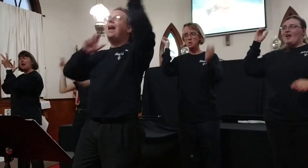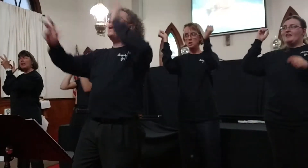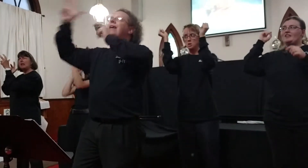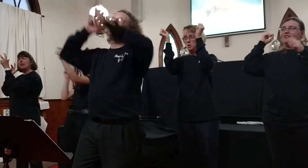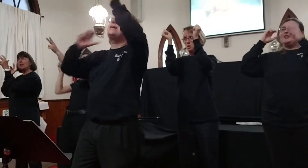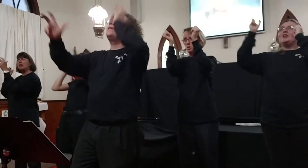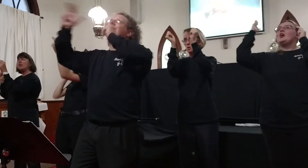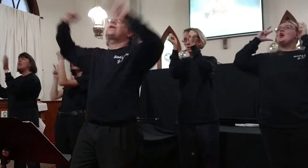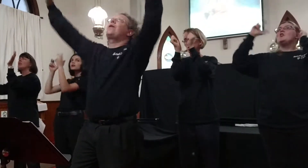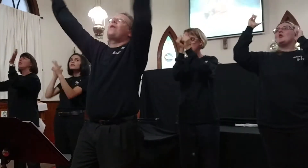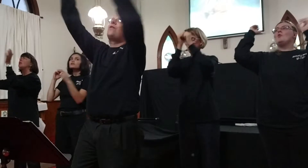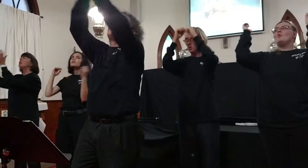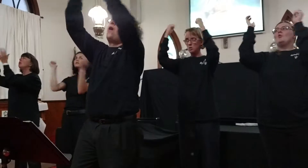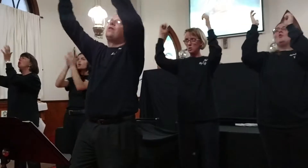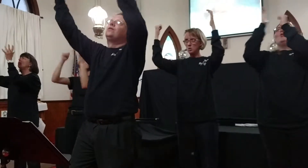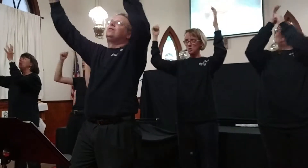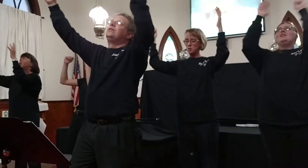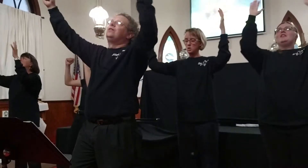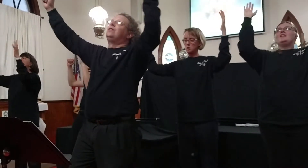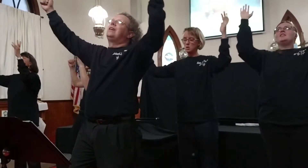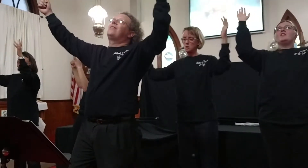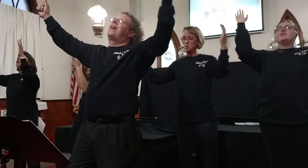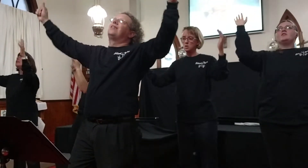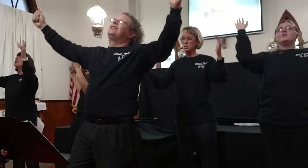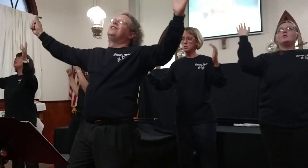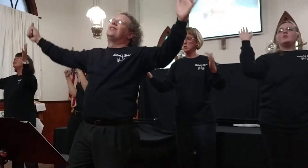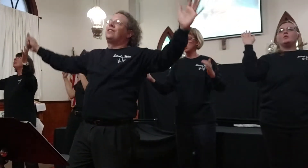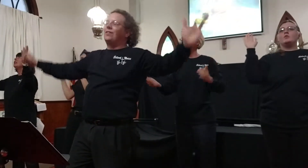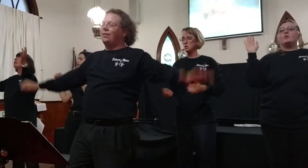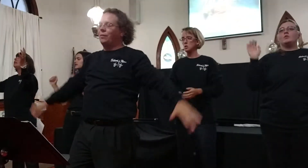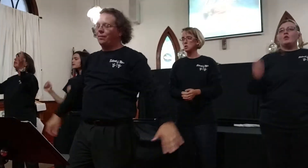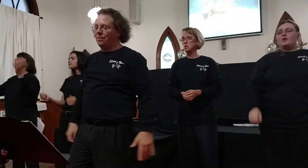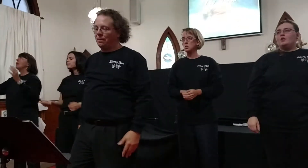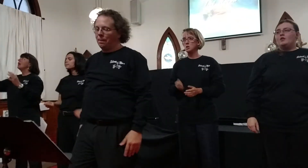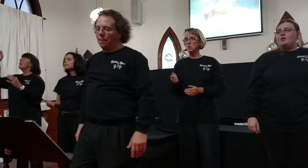I hear the rolling thunder